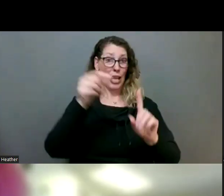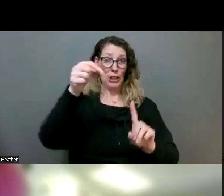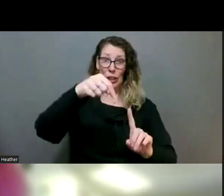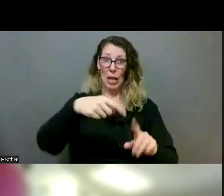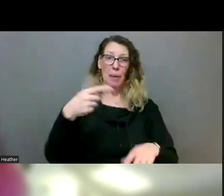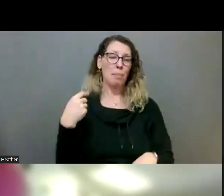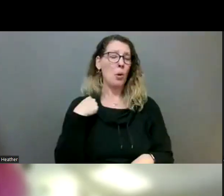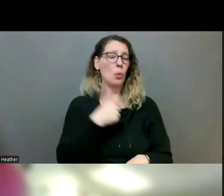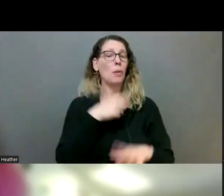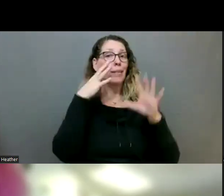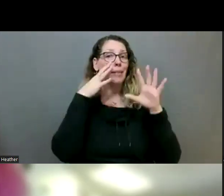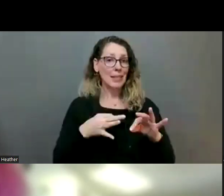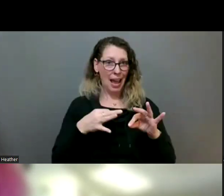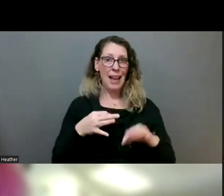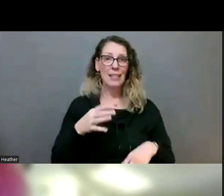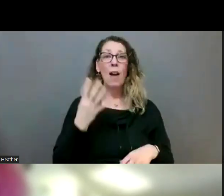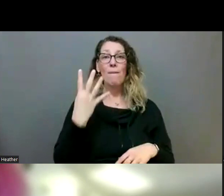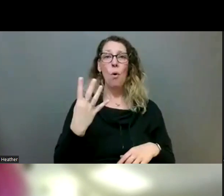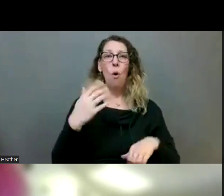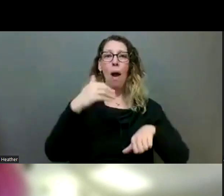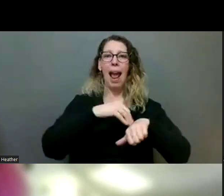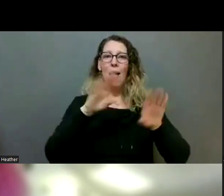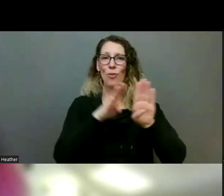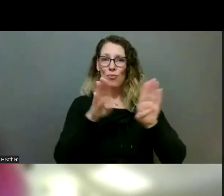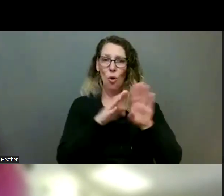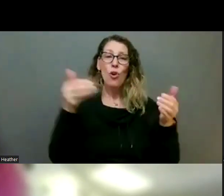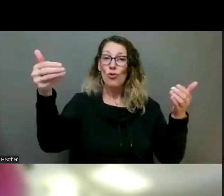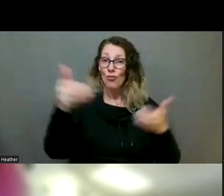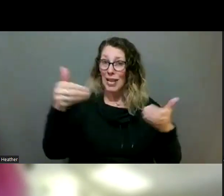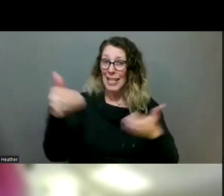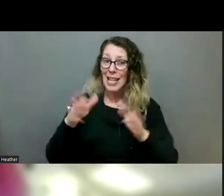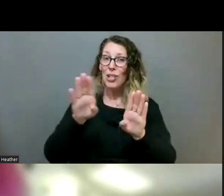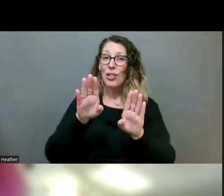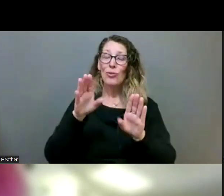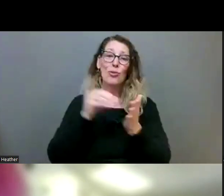we decided to do four at the door - you know, greeting students' hand, heart, head, you know,